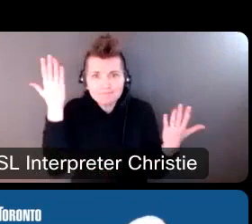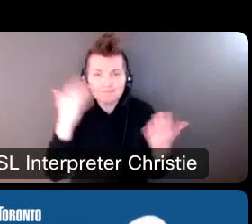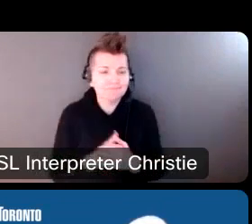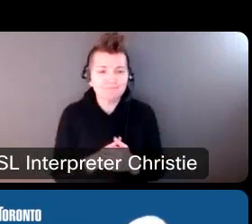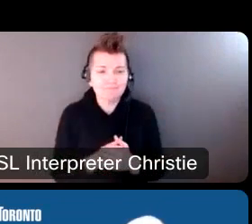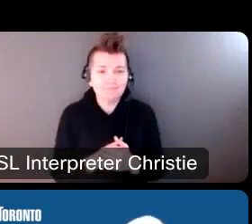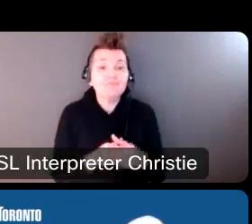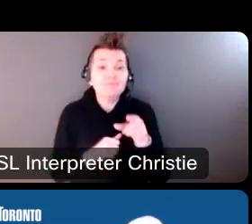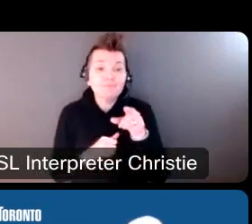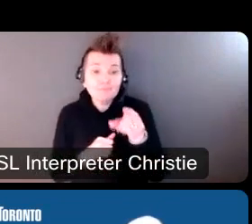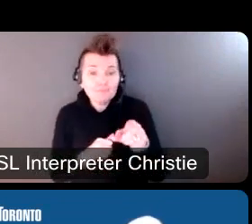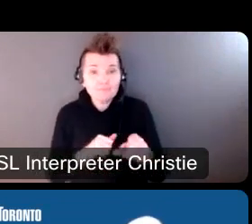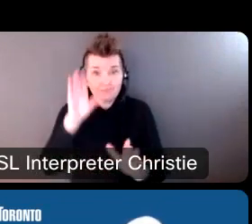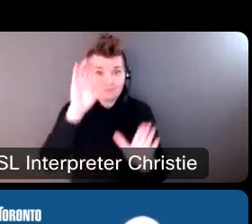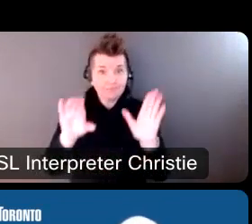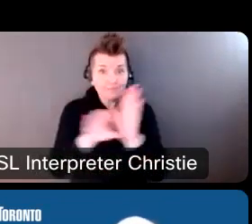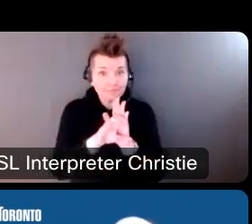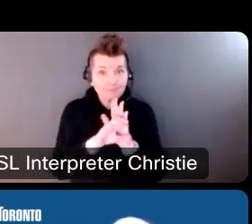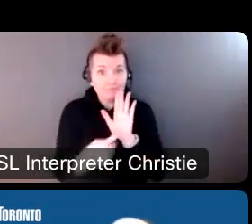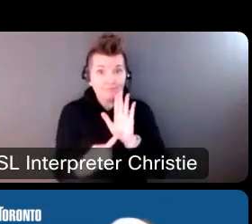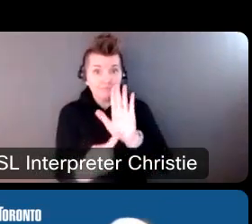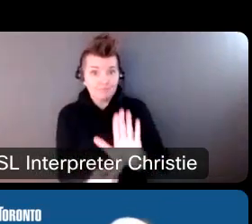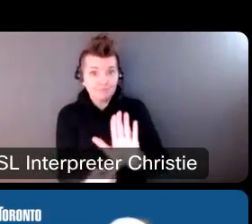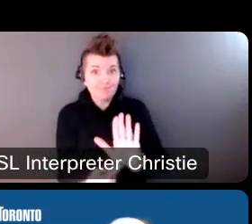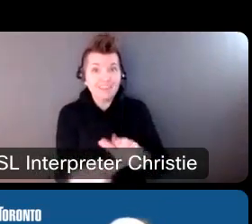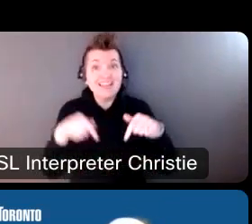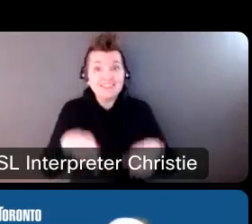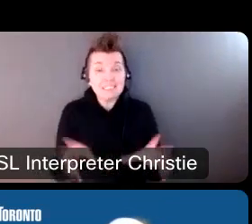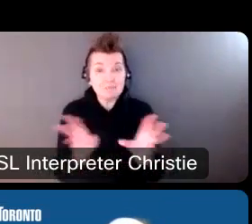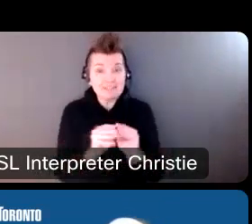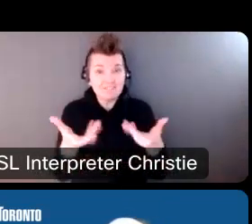of this image that will be made available after the town hall.